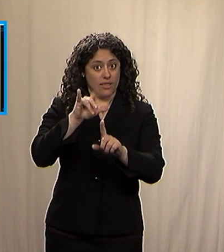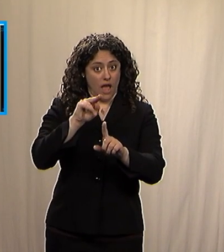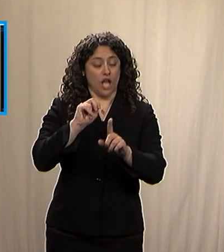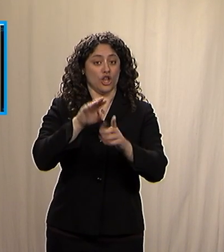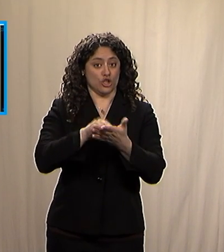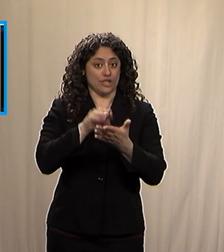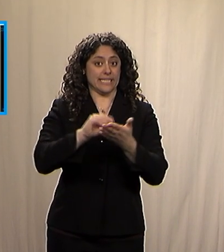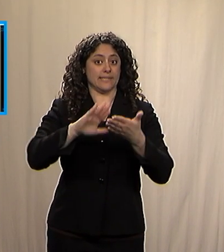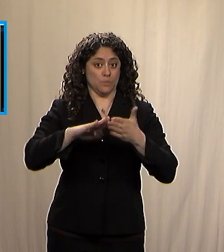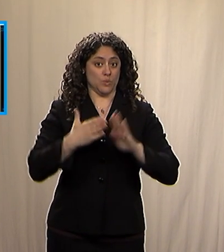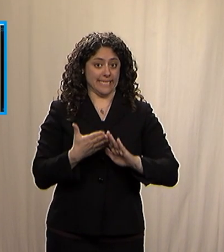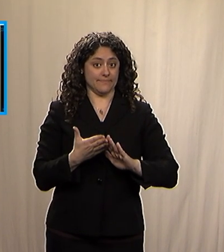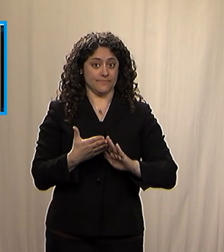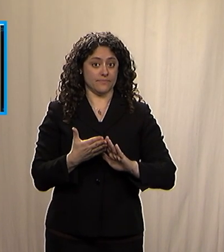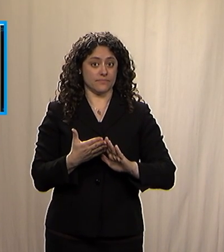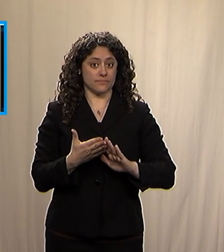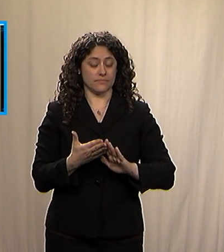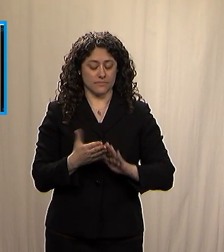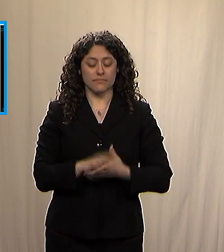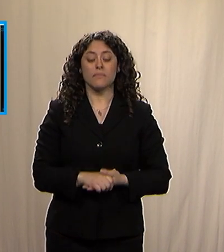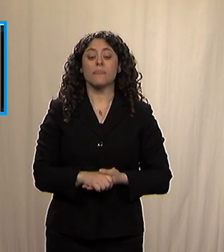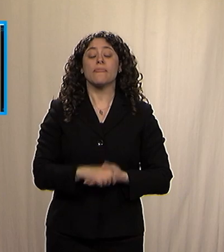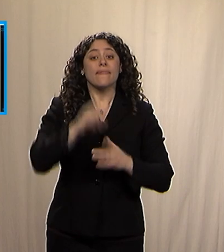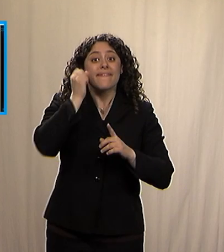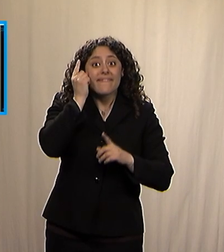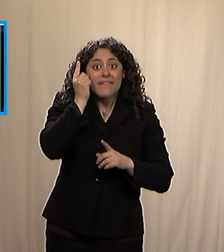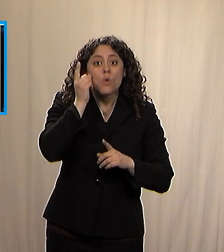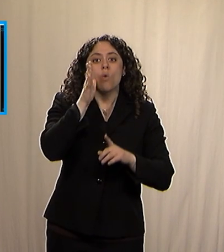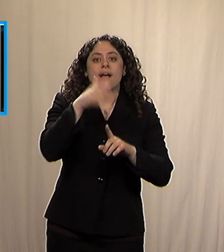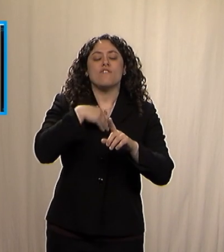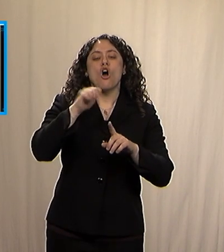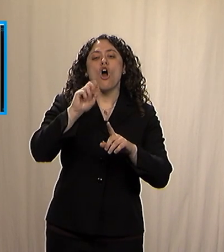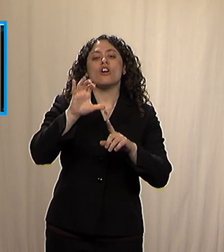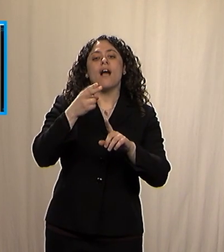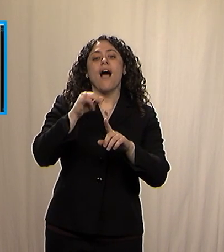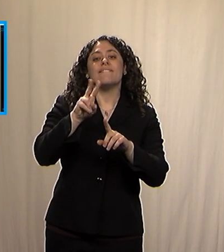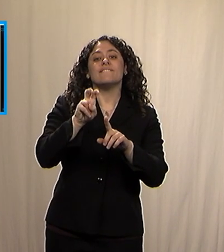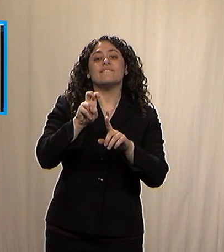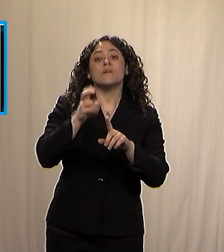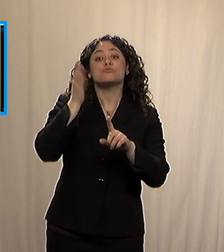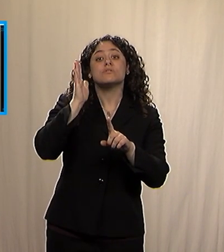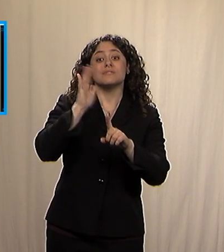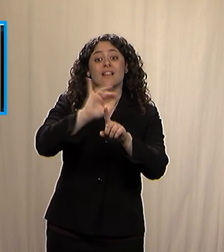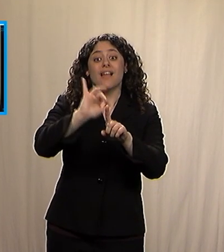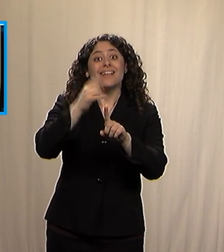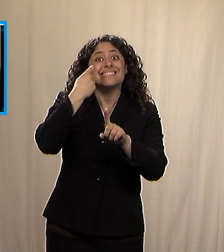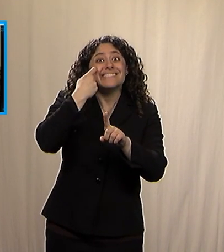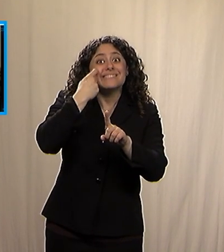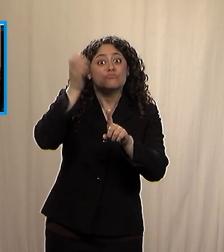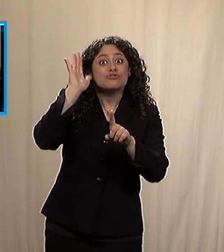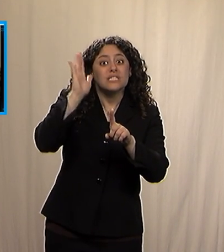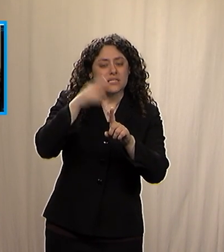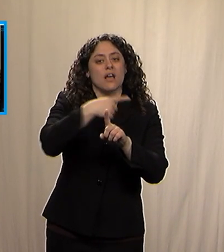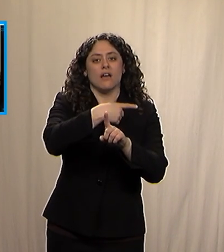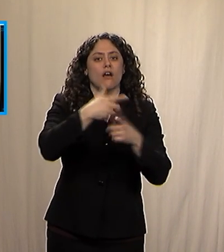However, there's an archived presentation. So what you saw tonight will be available on January 7th.